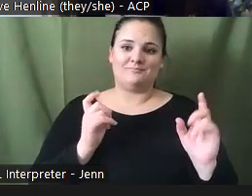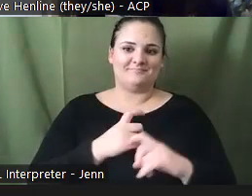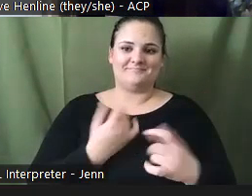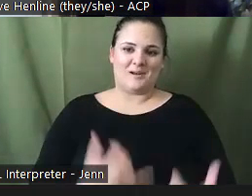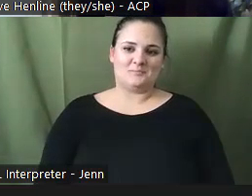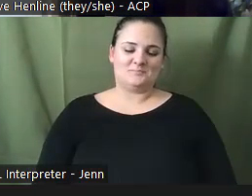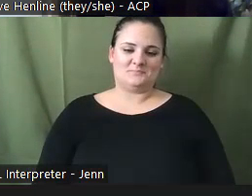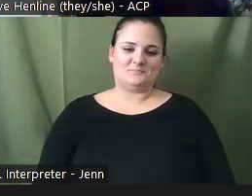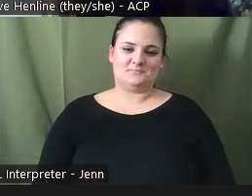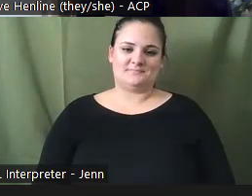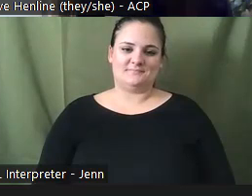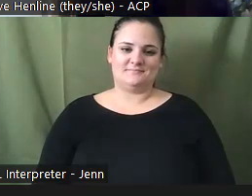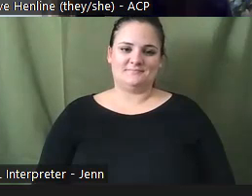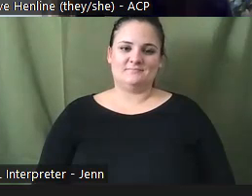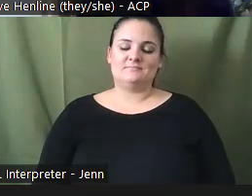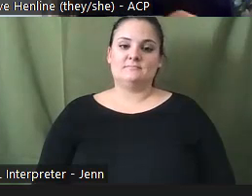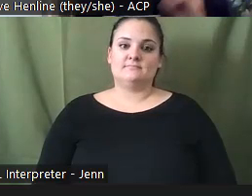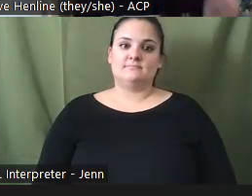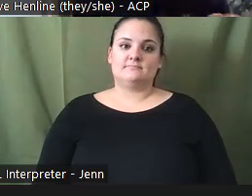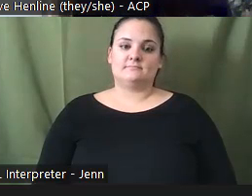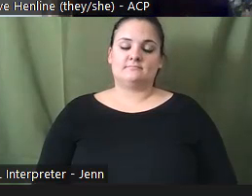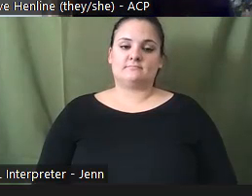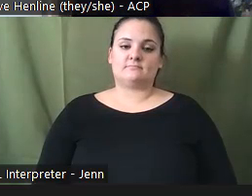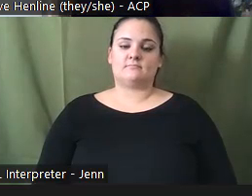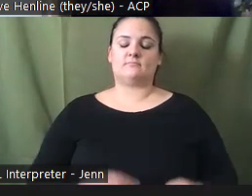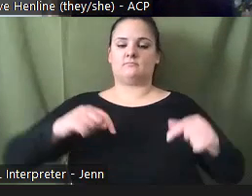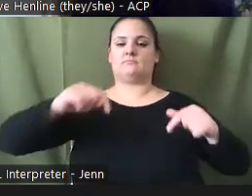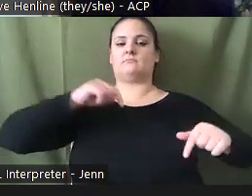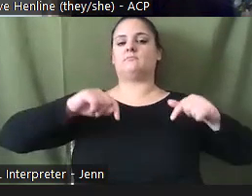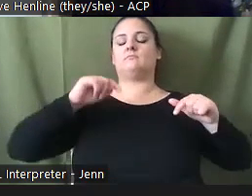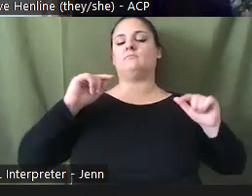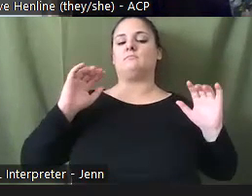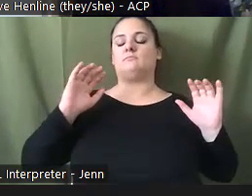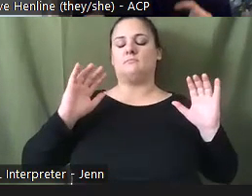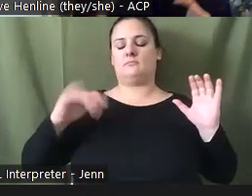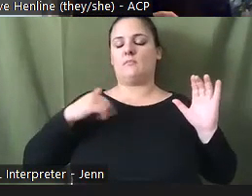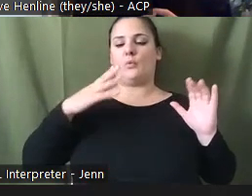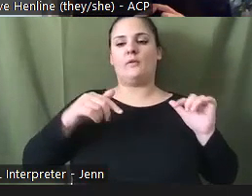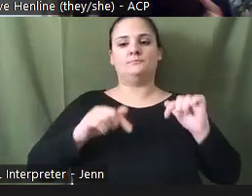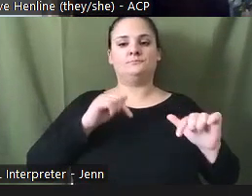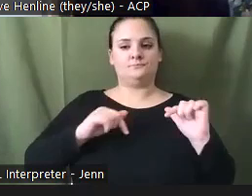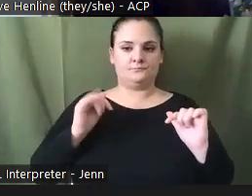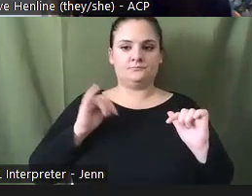So I'll backtrack on the safe label name in a moment, but this envelope